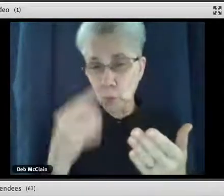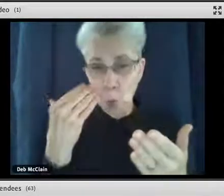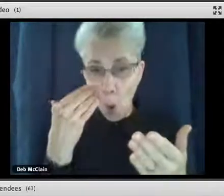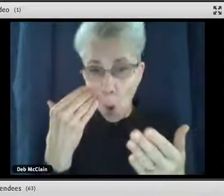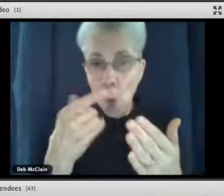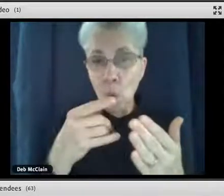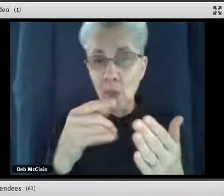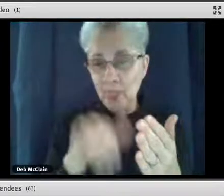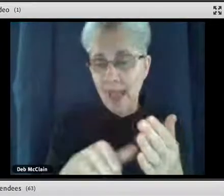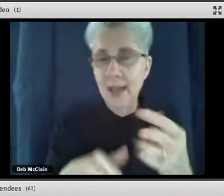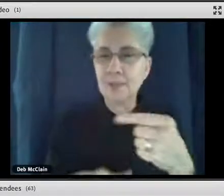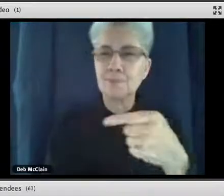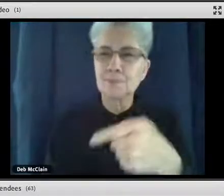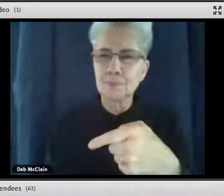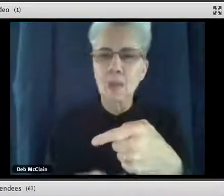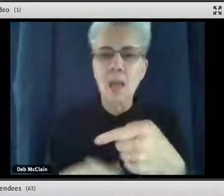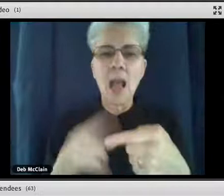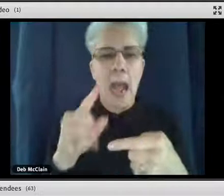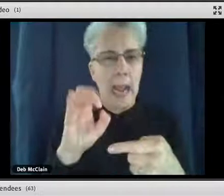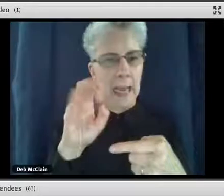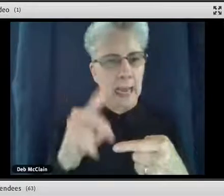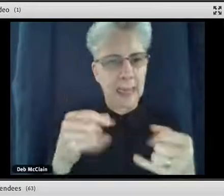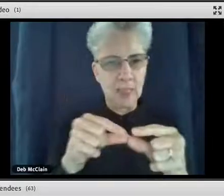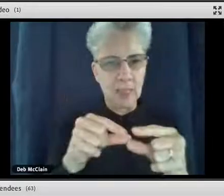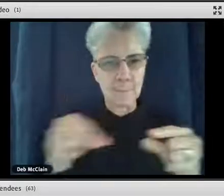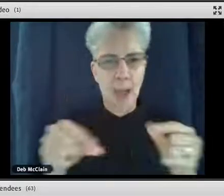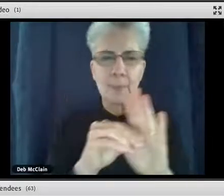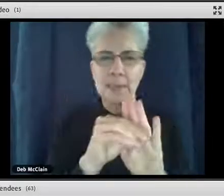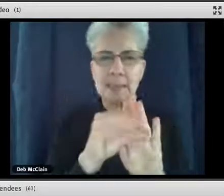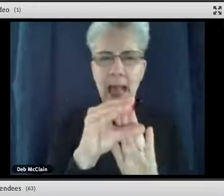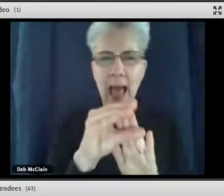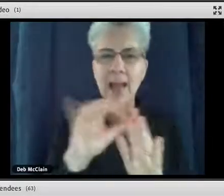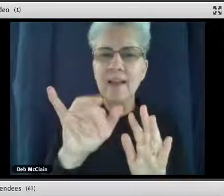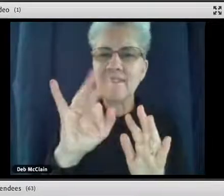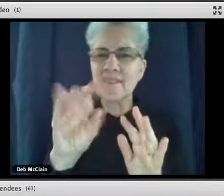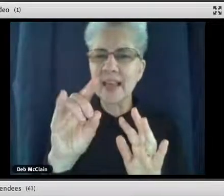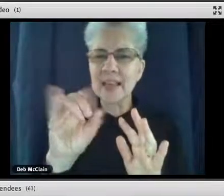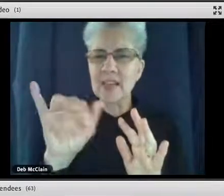but I have a link here at the bottom of the slide, at least to the fixed field page